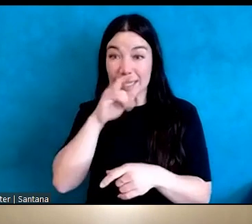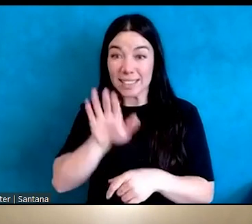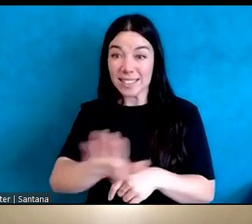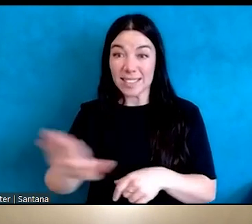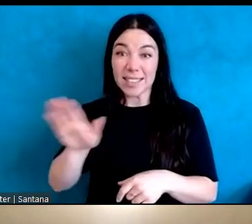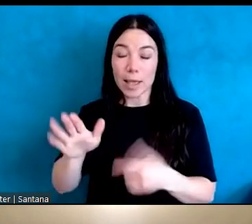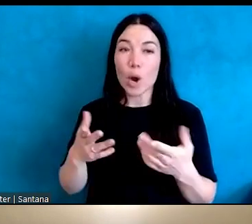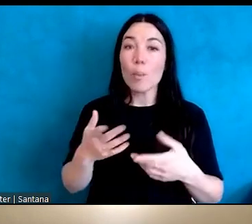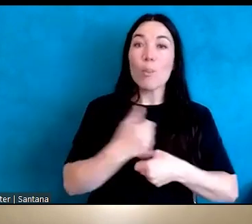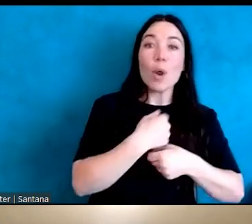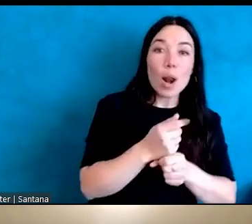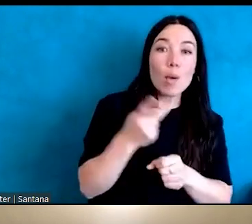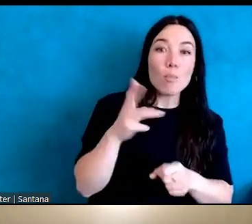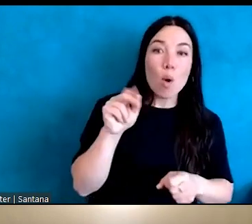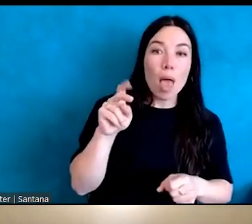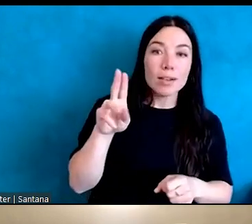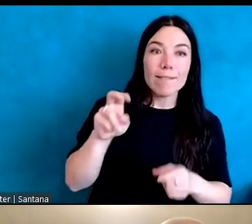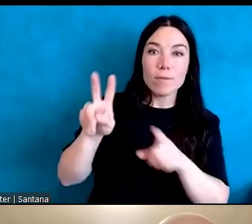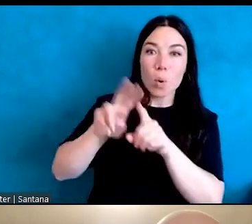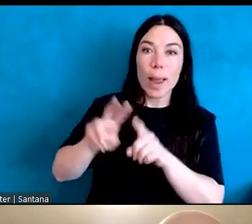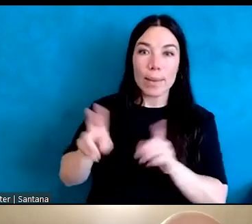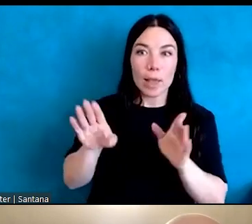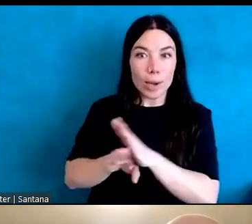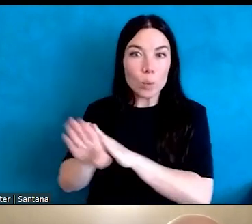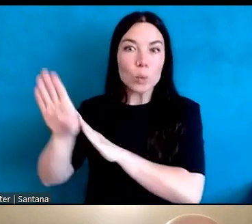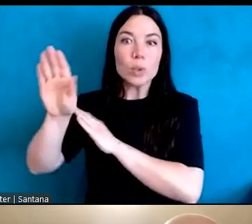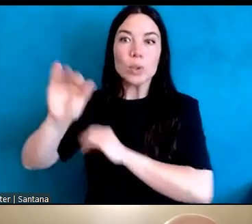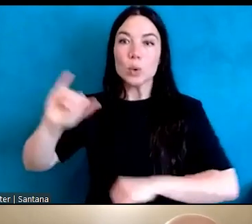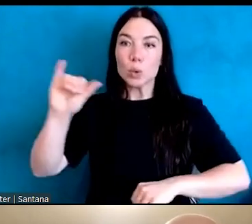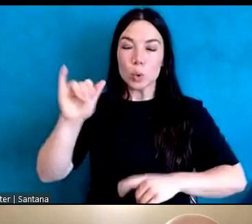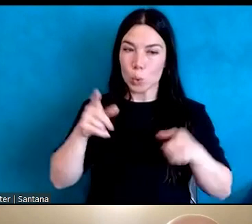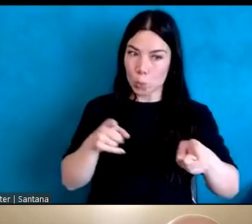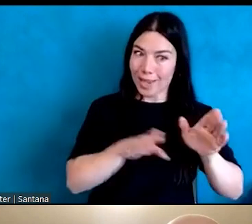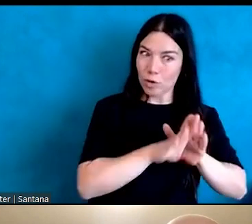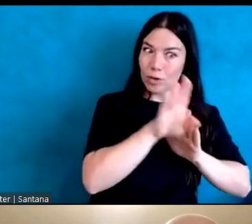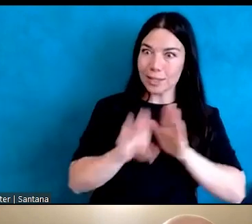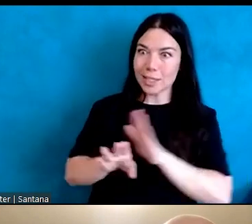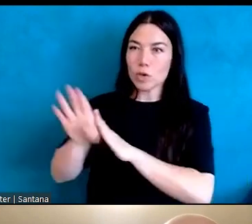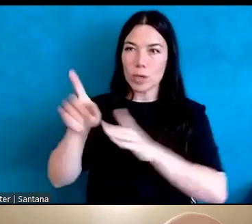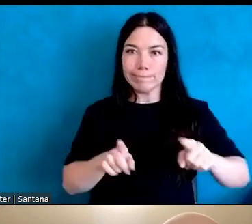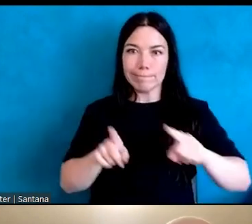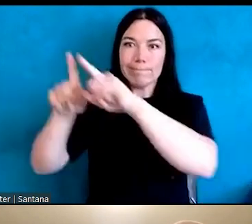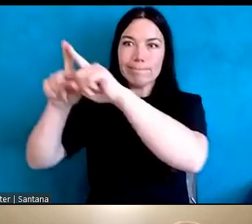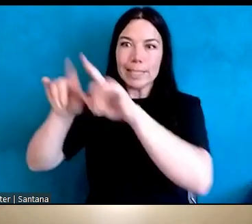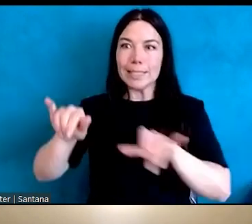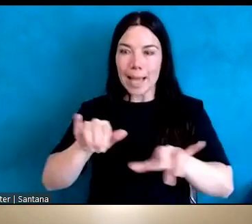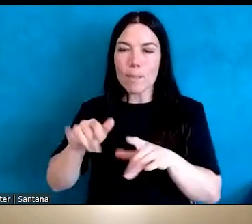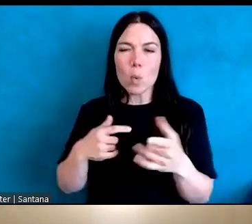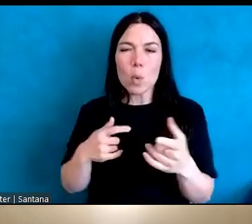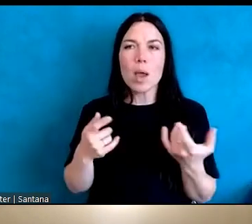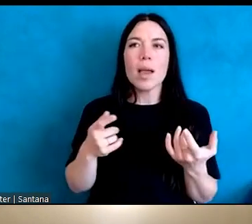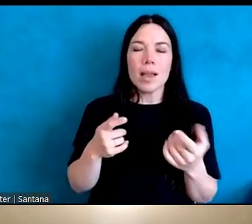But once again, we find, as in the word bank data, we find lots of individual variability in the children's productive vocabulary.